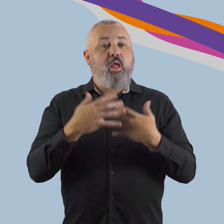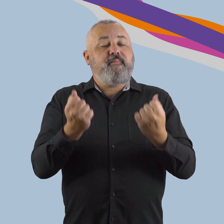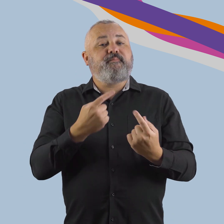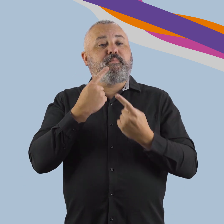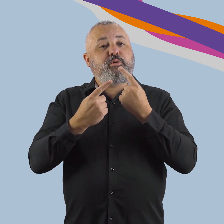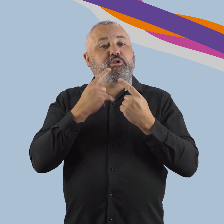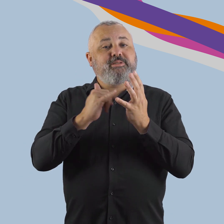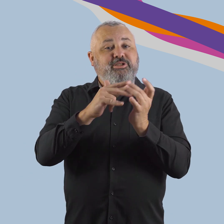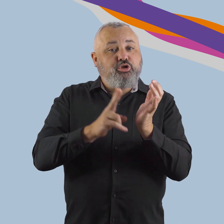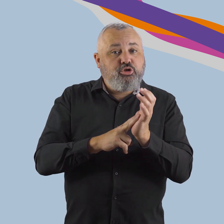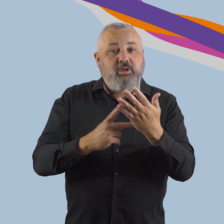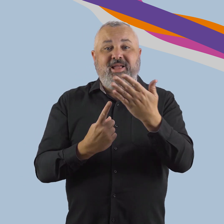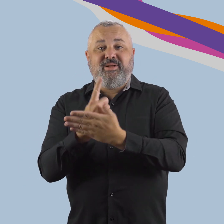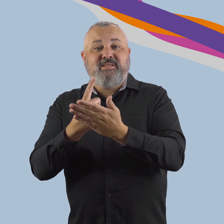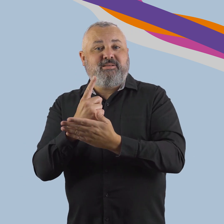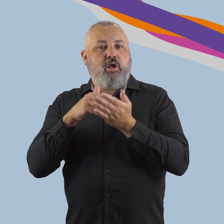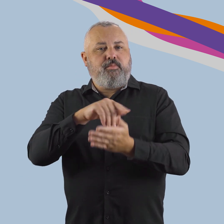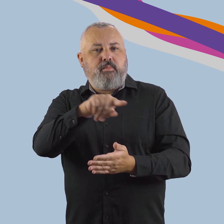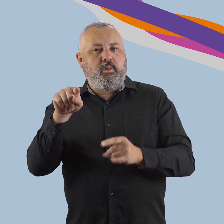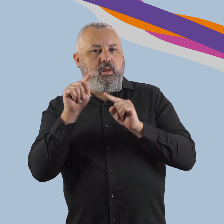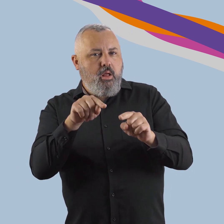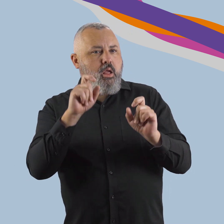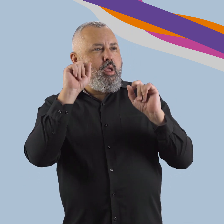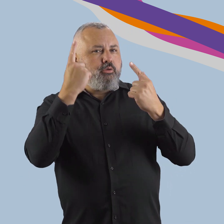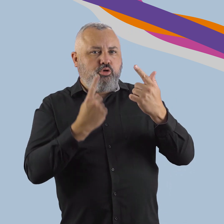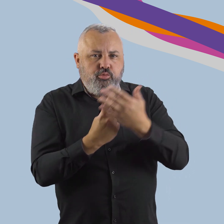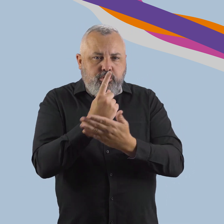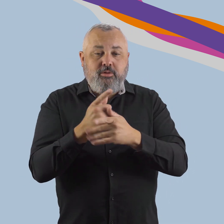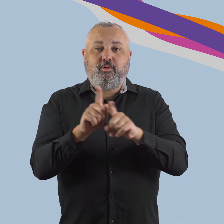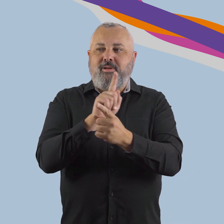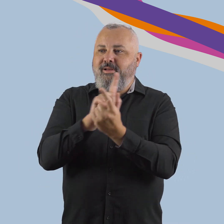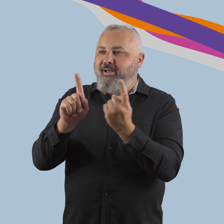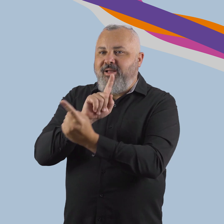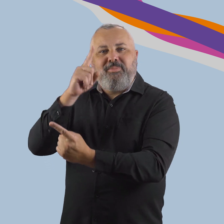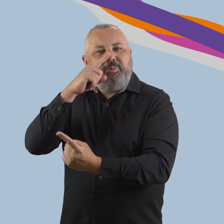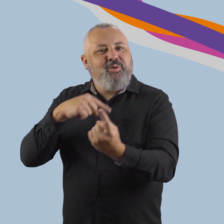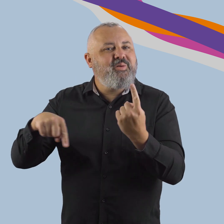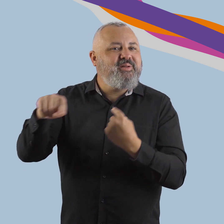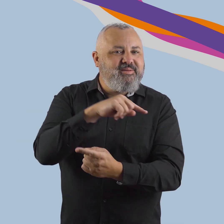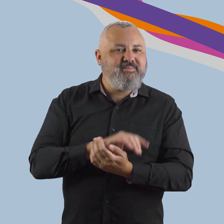Information sessions and events for understanding the opportunity and networking